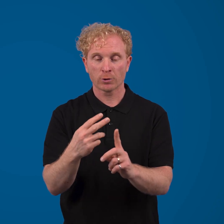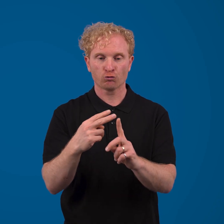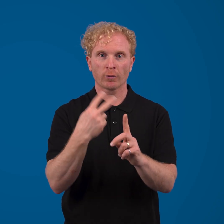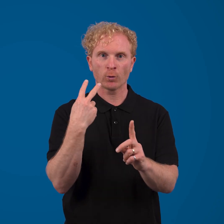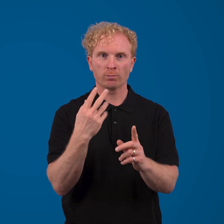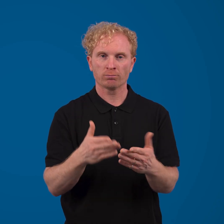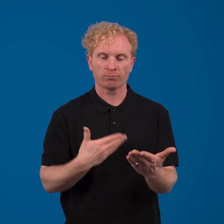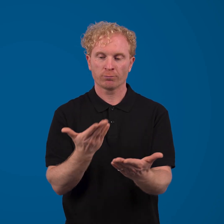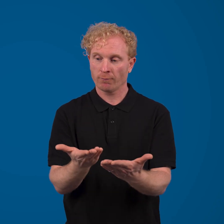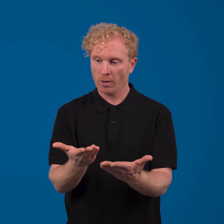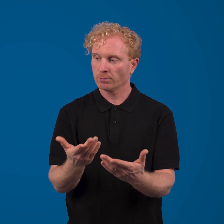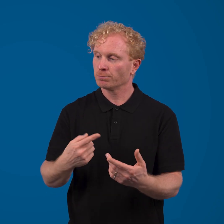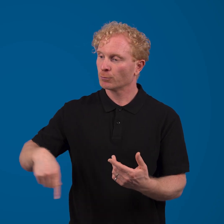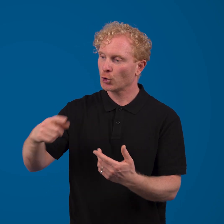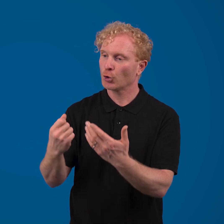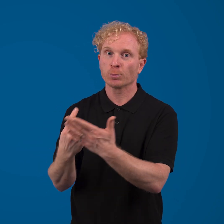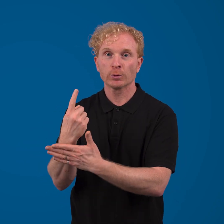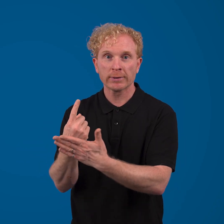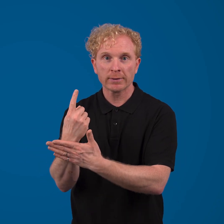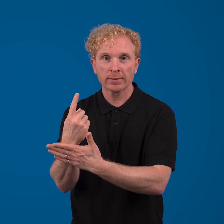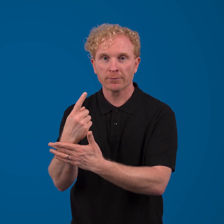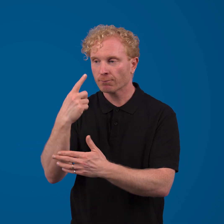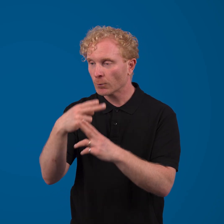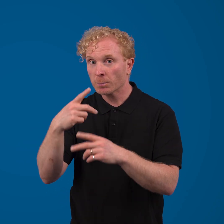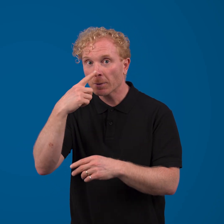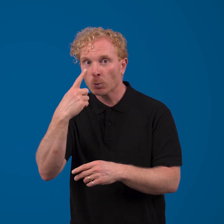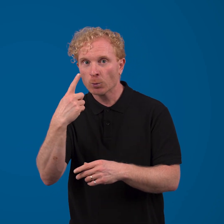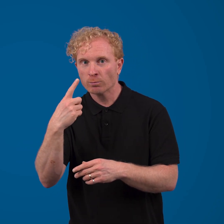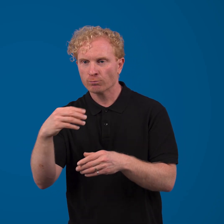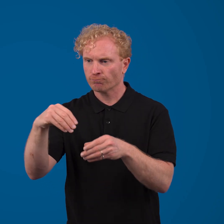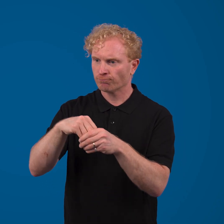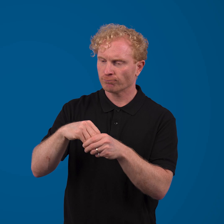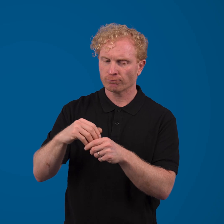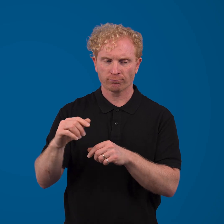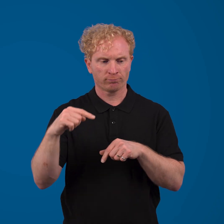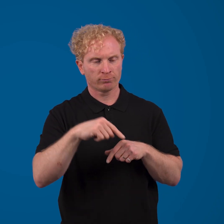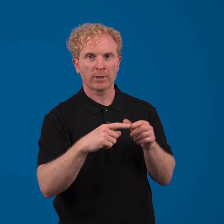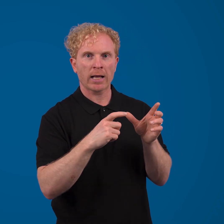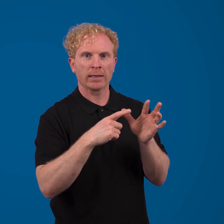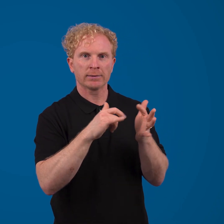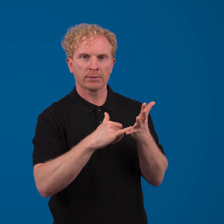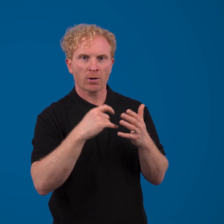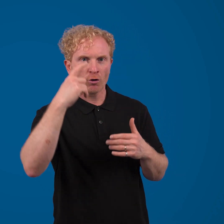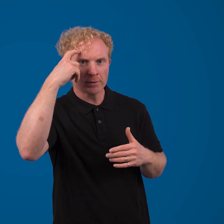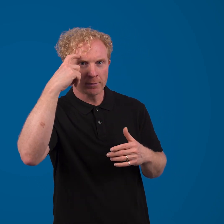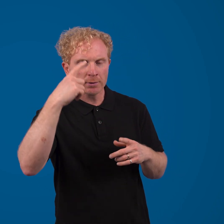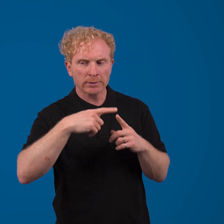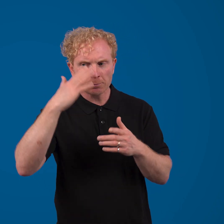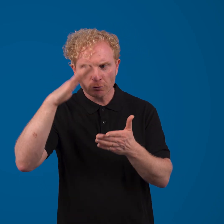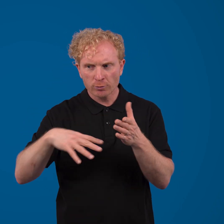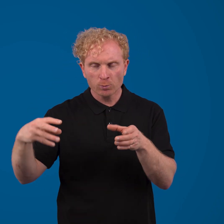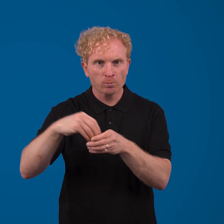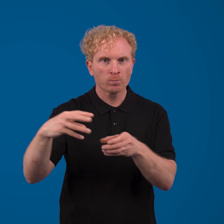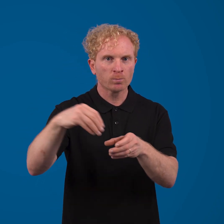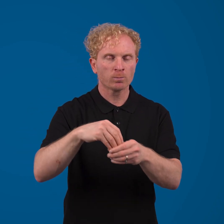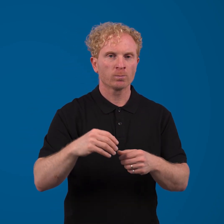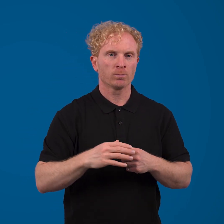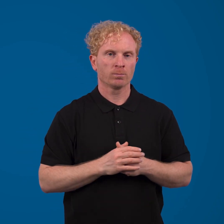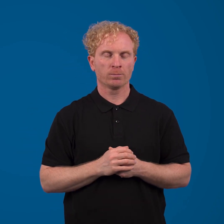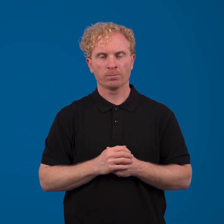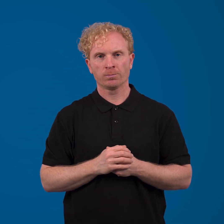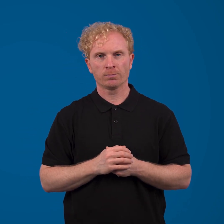The Review provided opportunities for people to share their ideas and experiences of ADS.